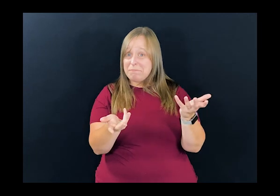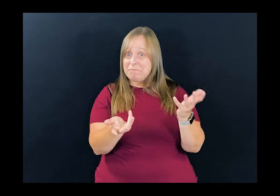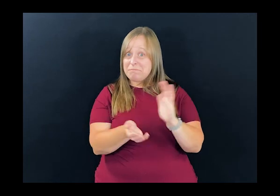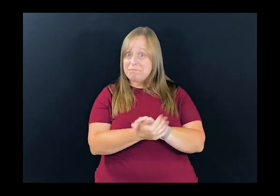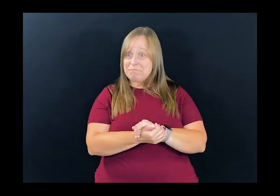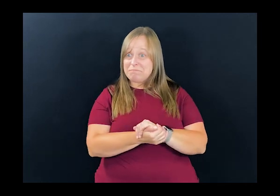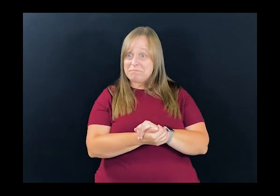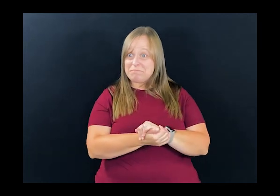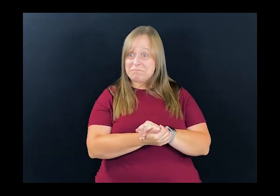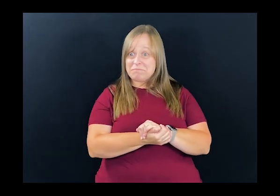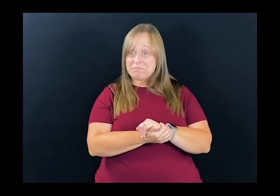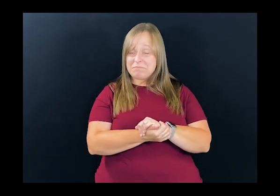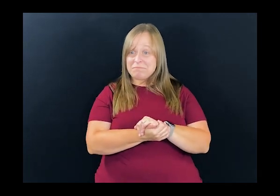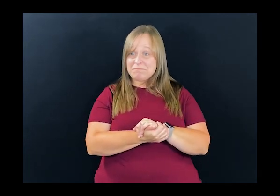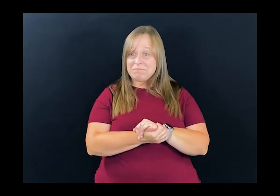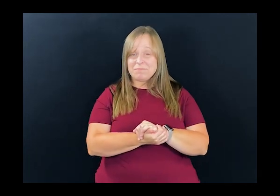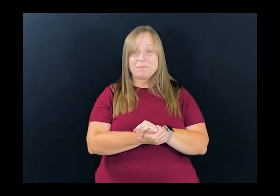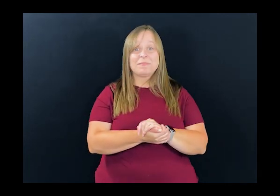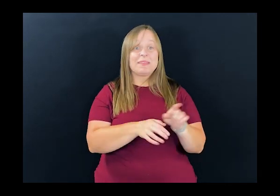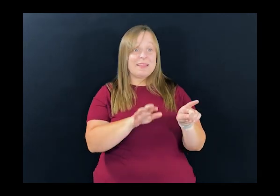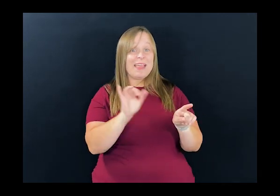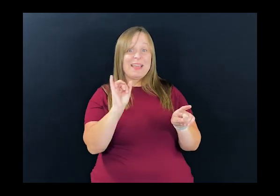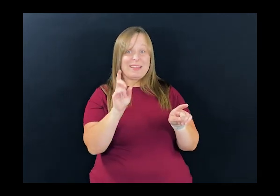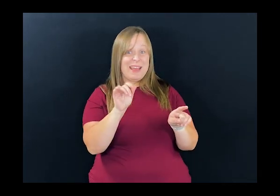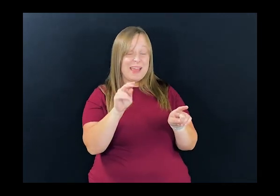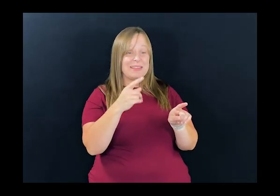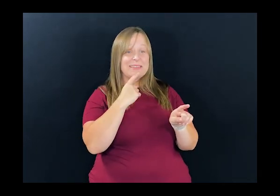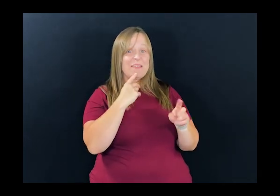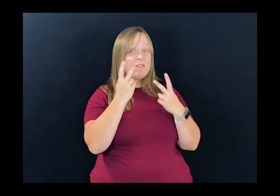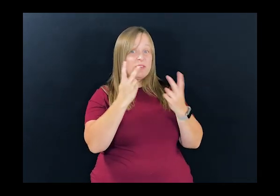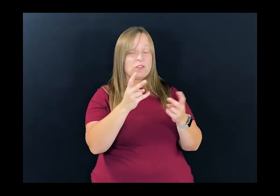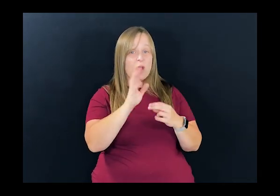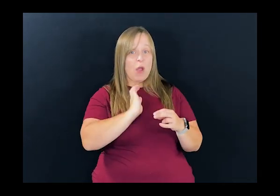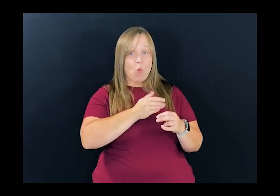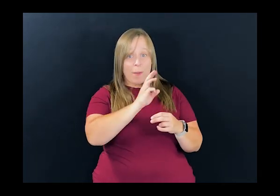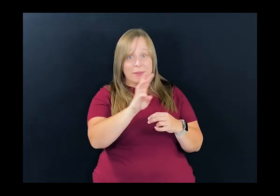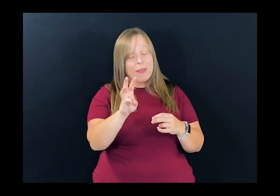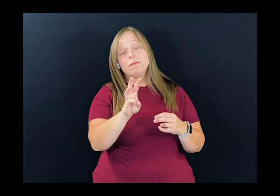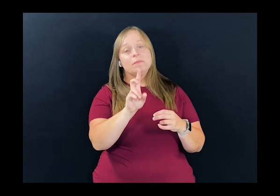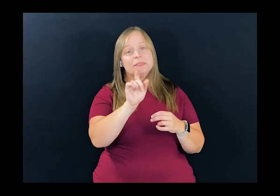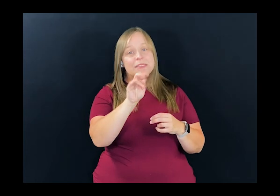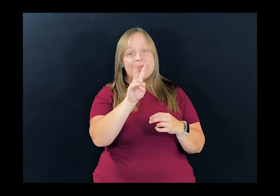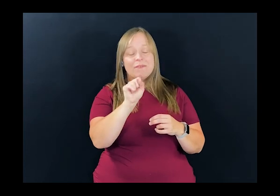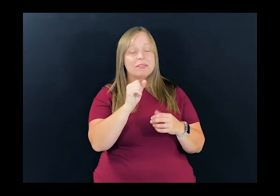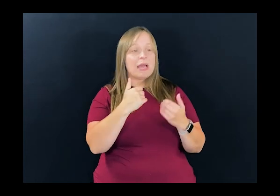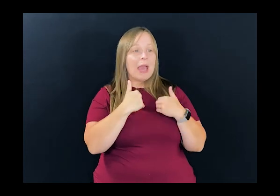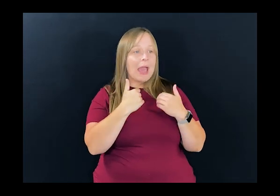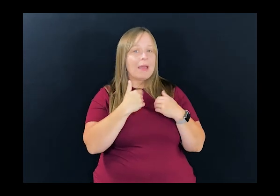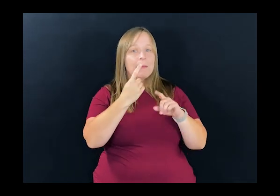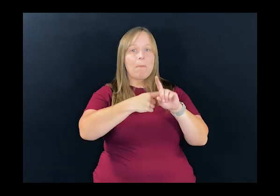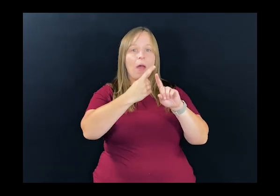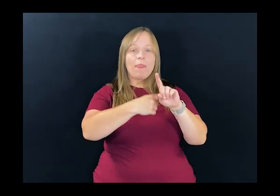about before we close out today? [Shameka] Like Donna said, you know, visit the website Divas has our monthly call.